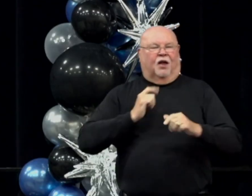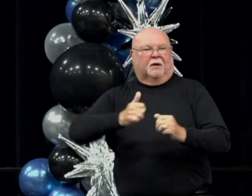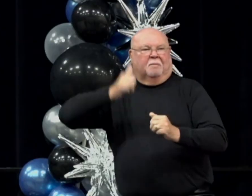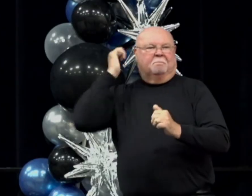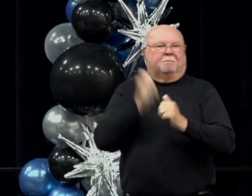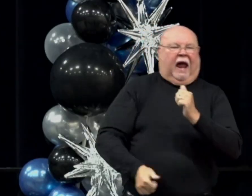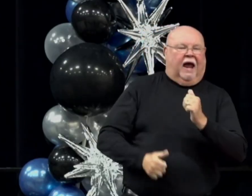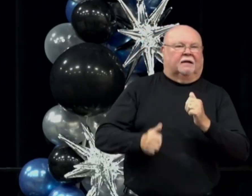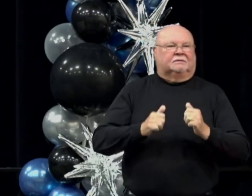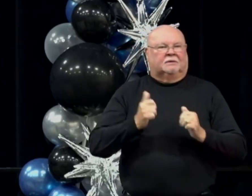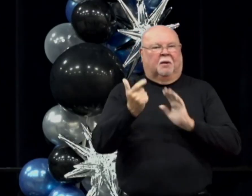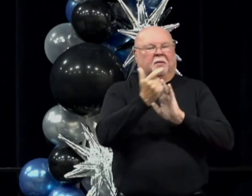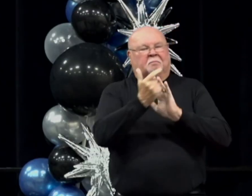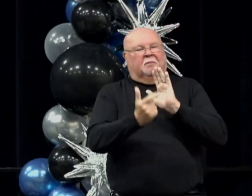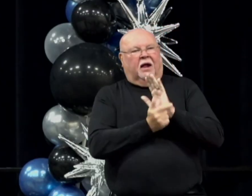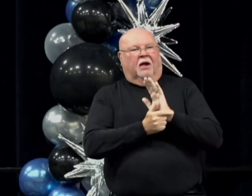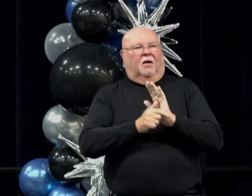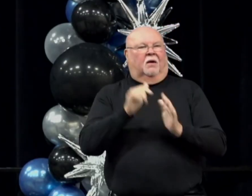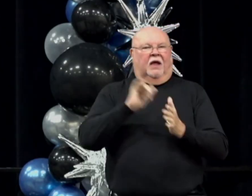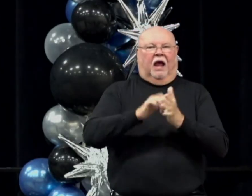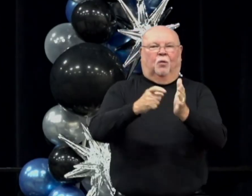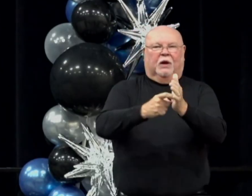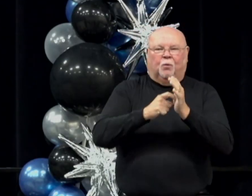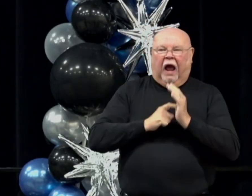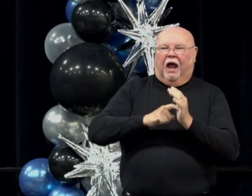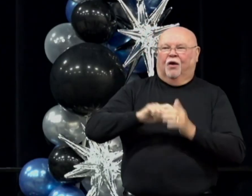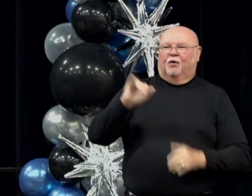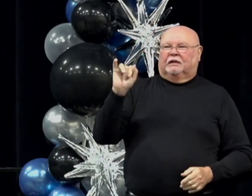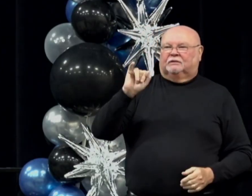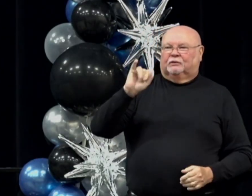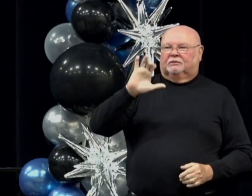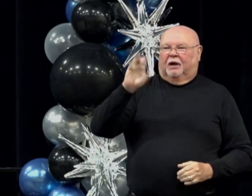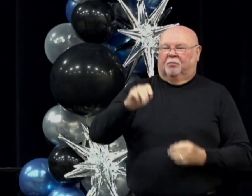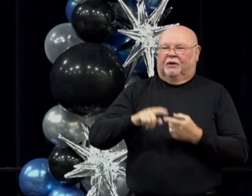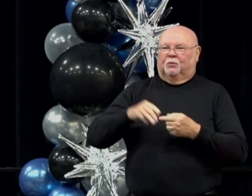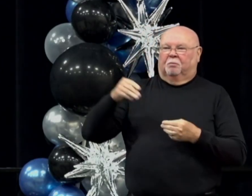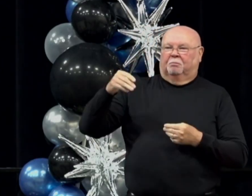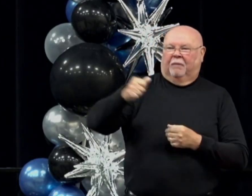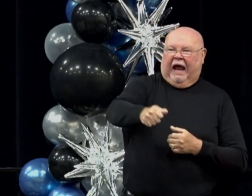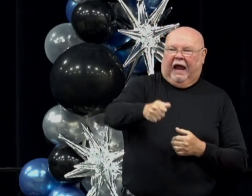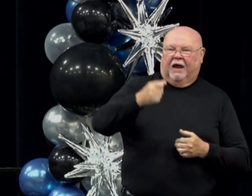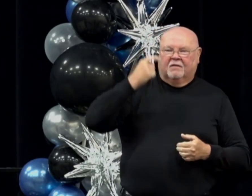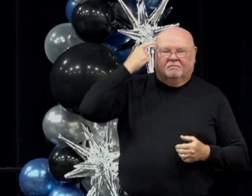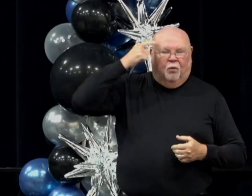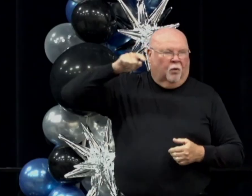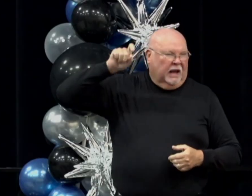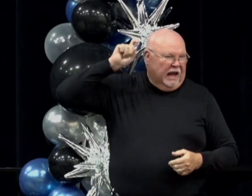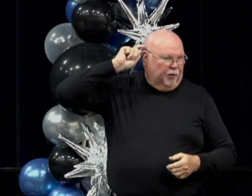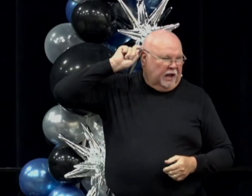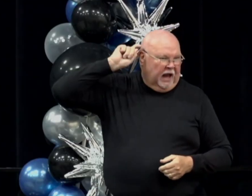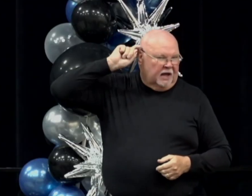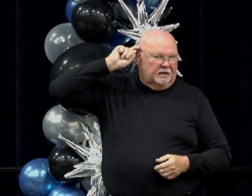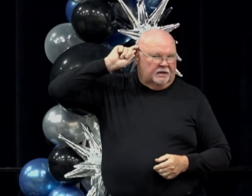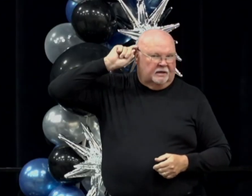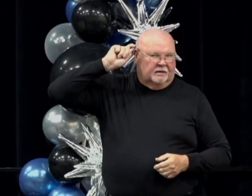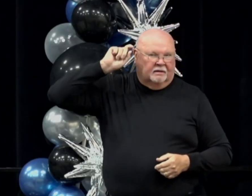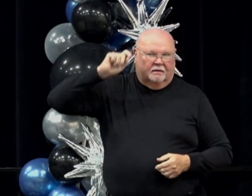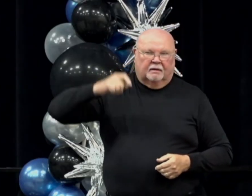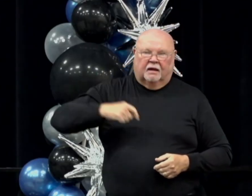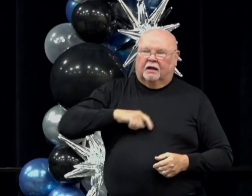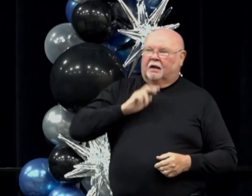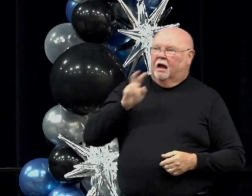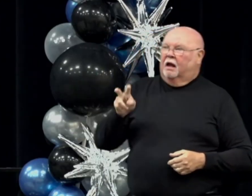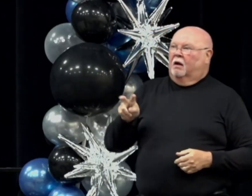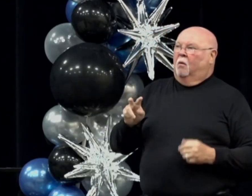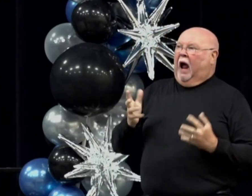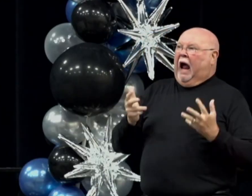legislature passed a bill that requires insurance companies to pay for hearing aids. And I said,